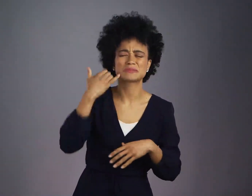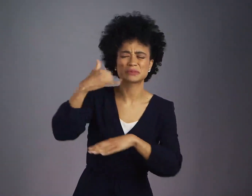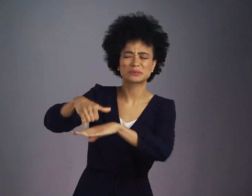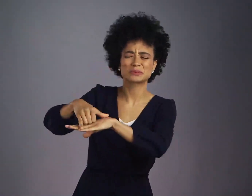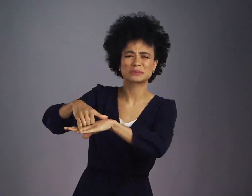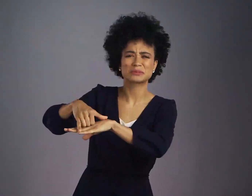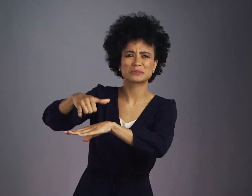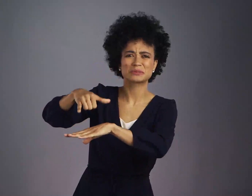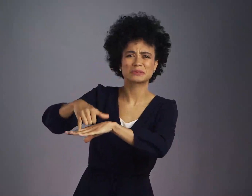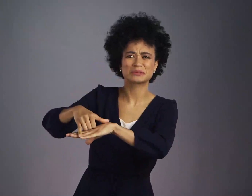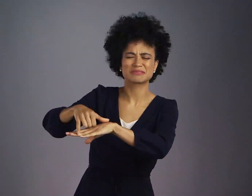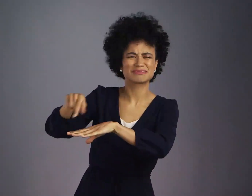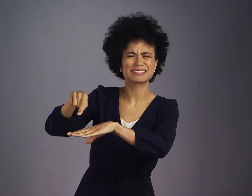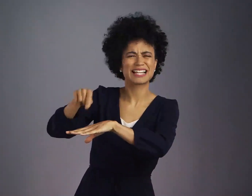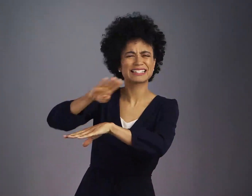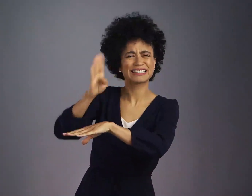wishing the telephone had never been invented.